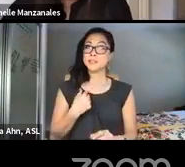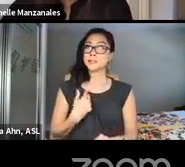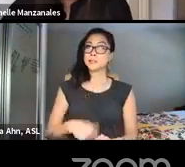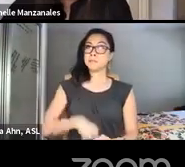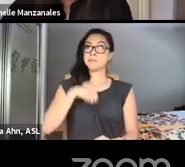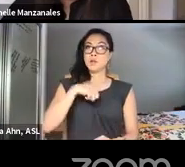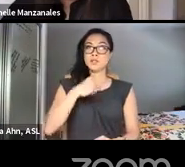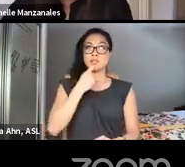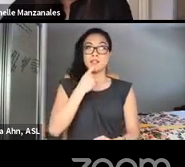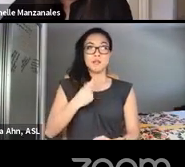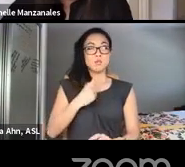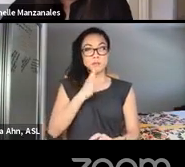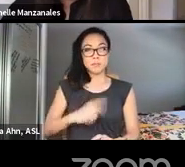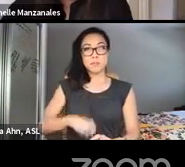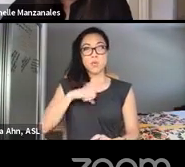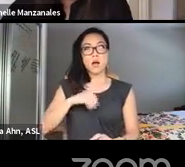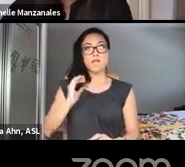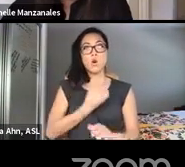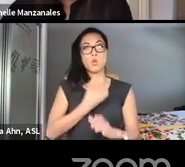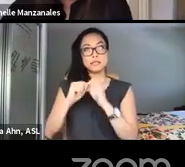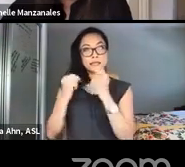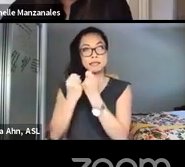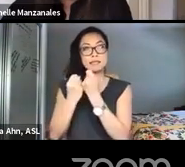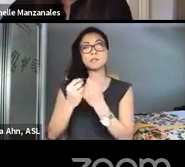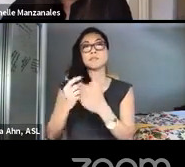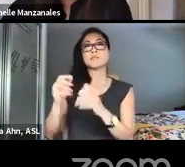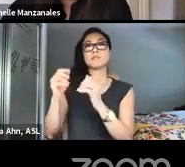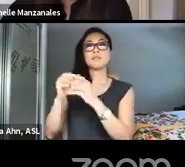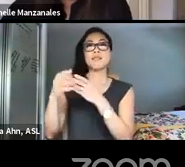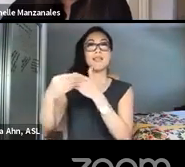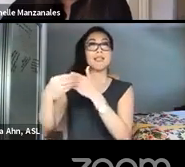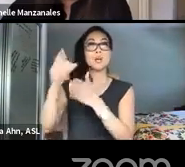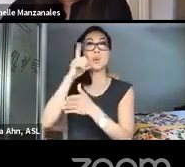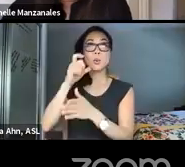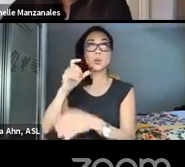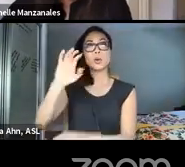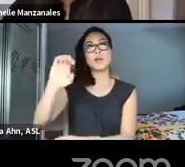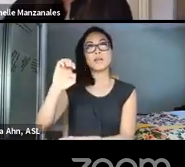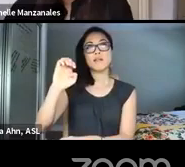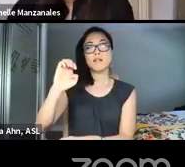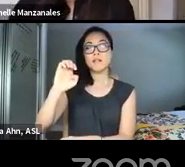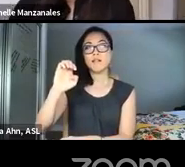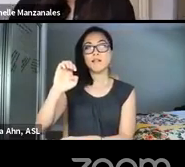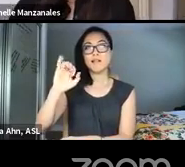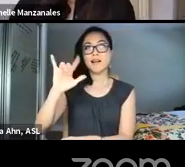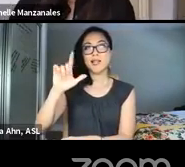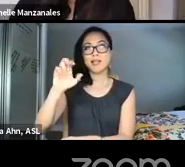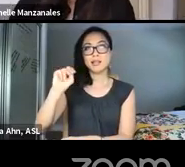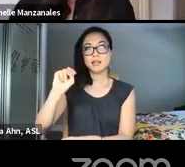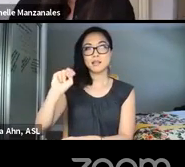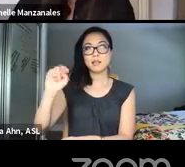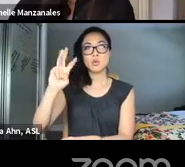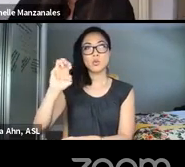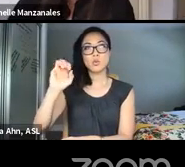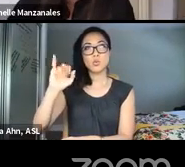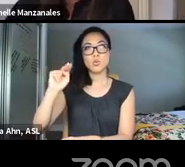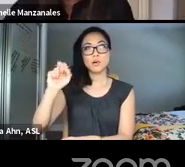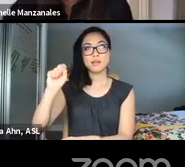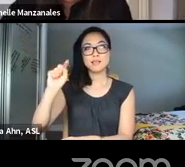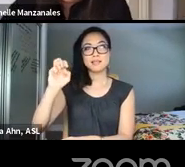serve children around the globe. Our focus is in New York City and